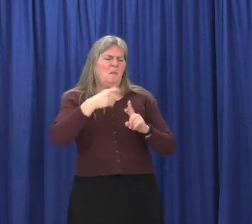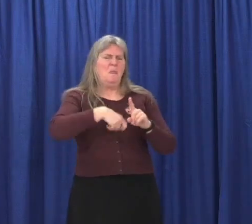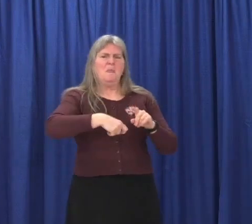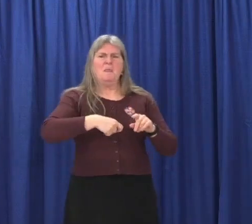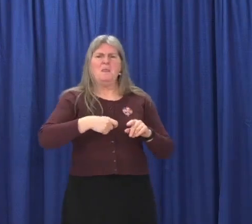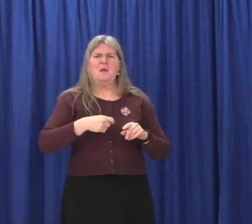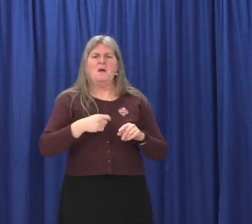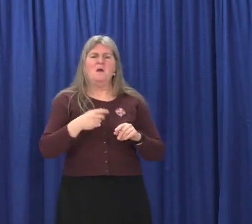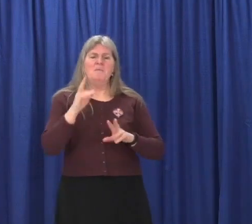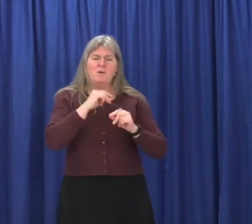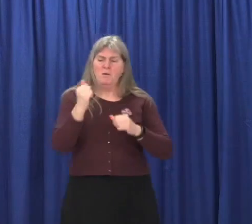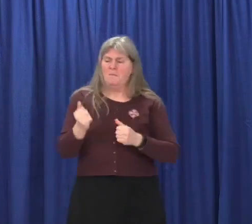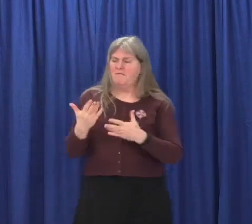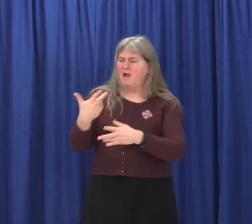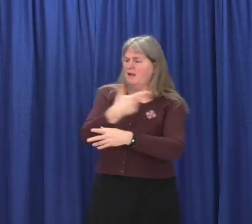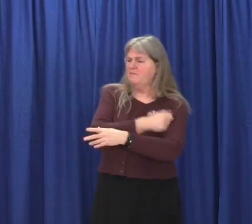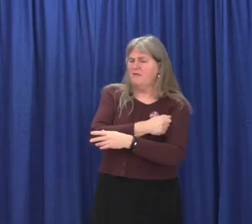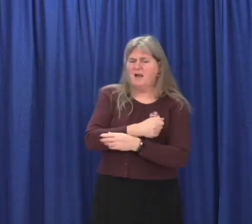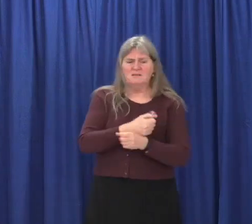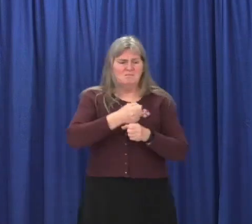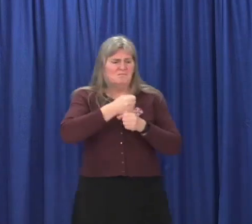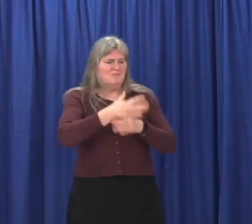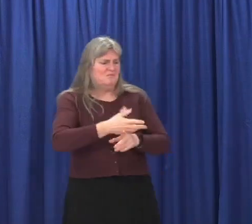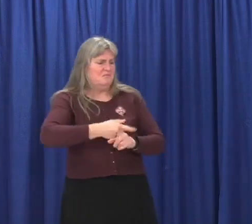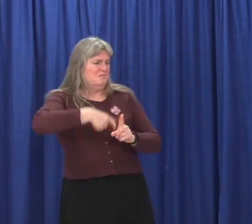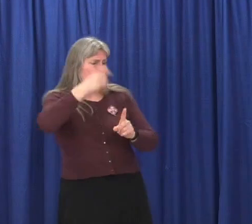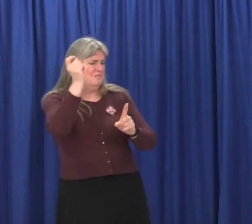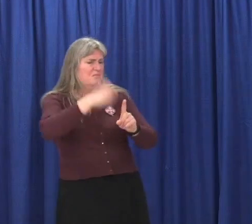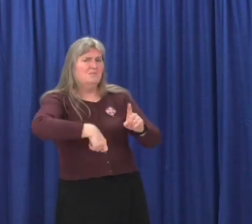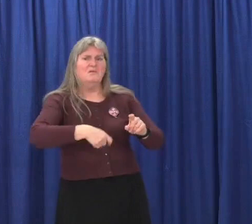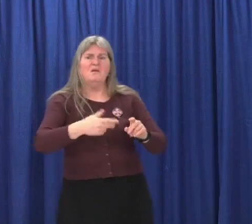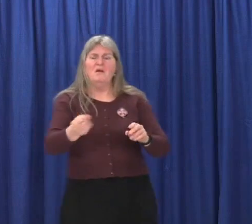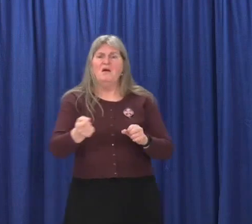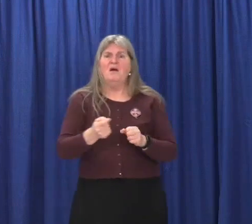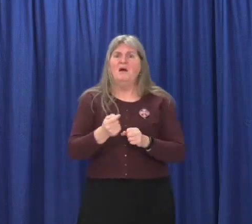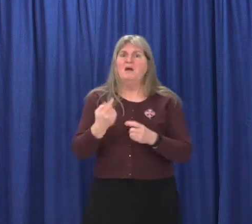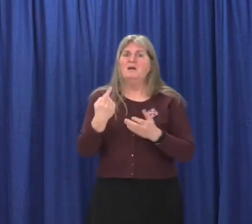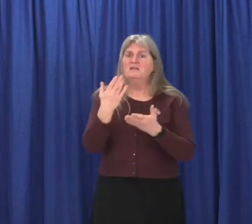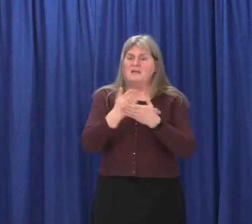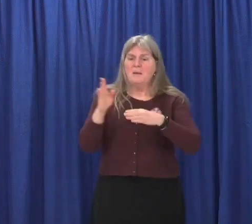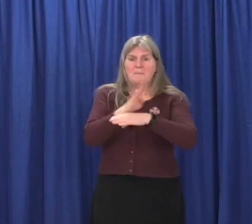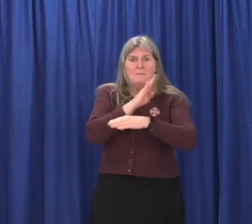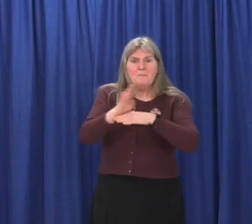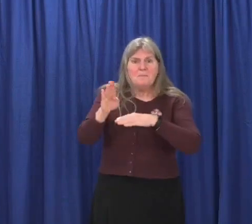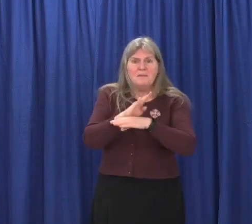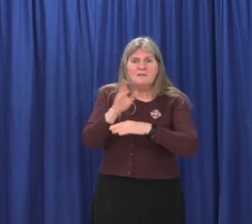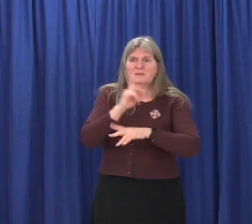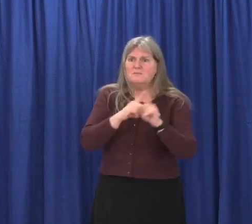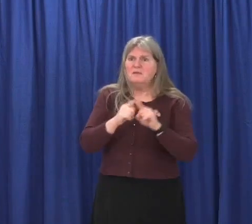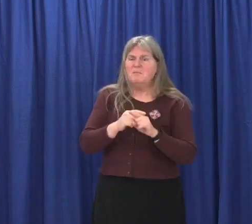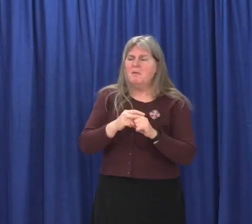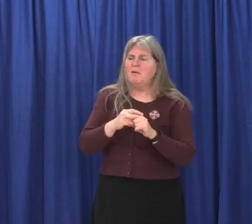that's completely unacceptable. We've seen business operators threatened for supporting